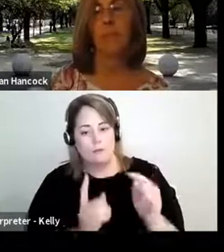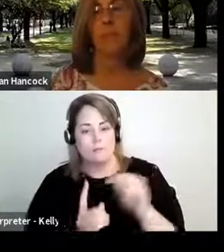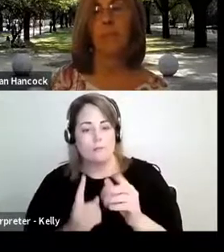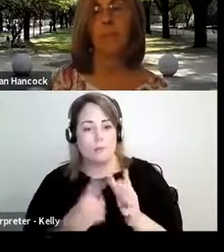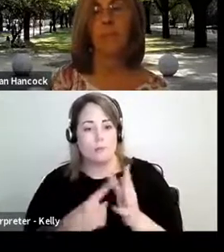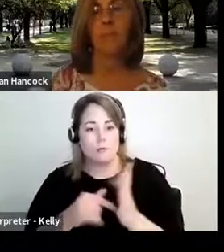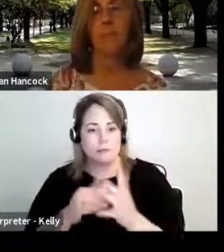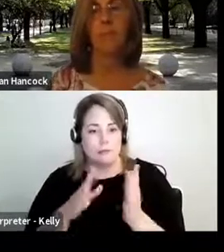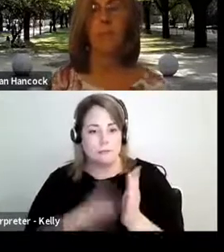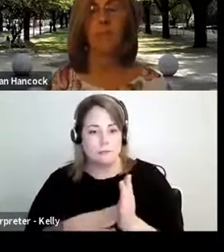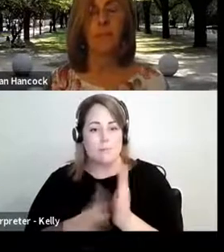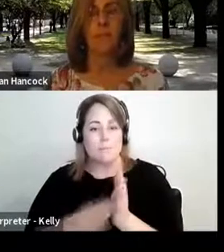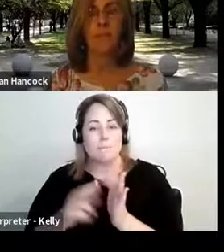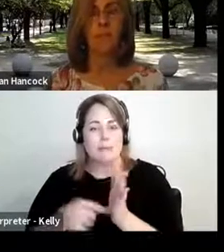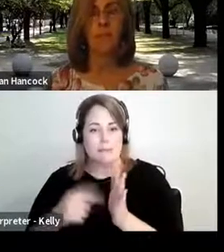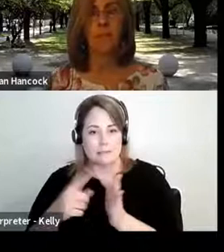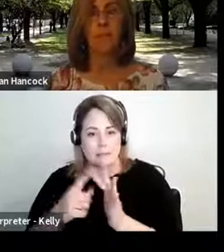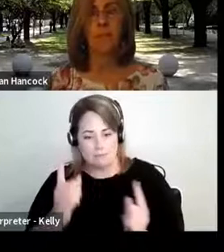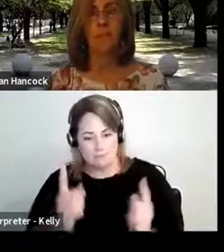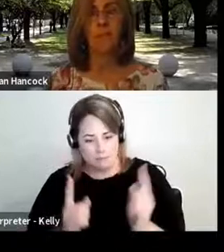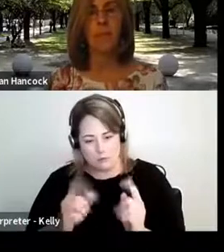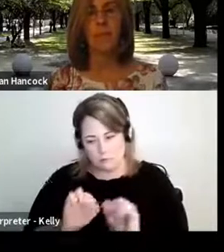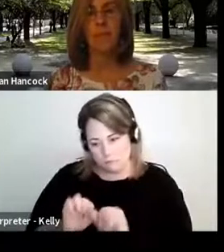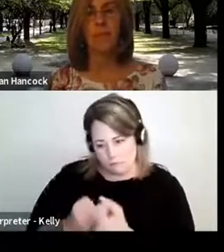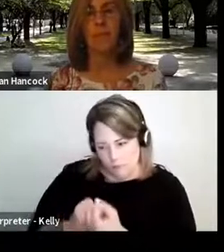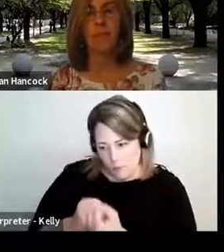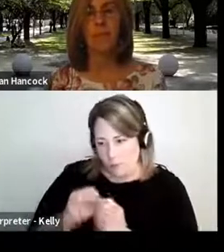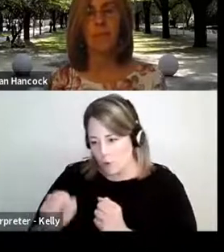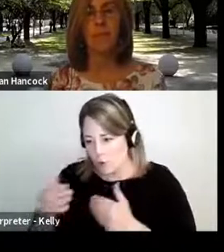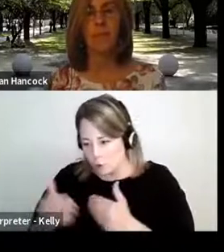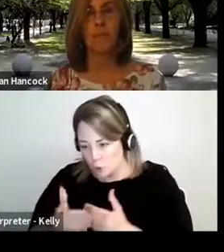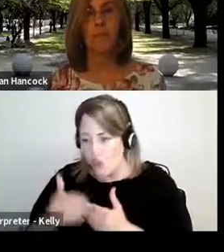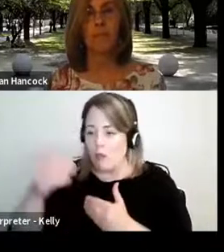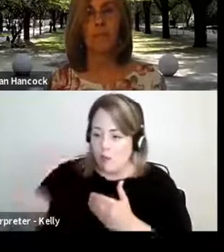medium and long-term life goals with employment and academic goals being the main focus.